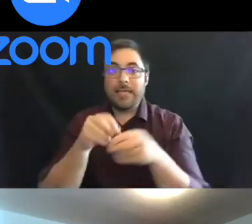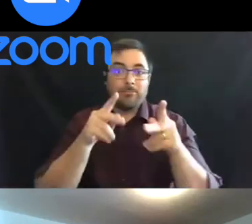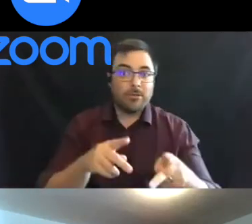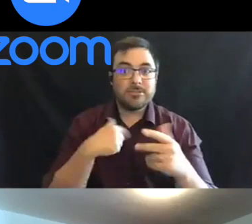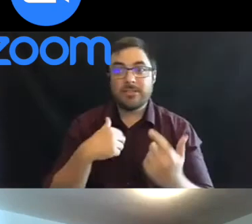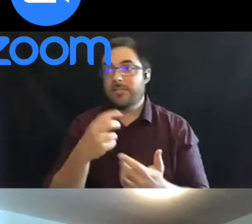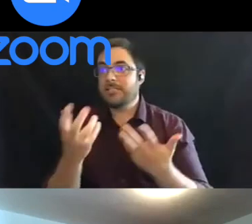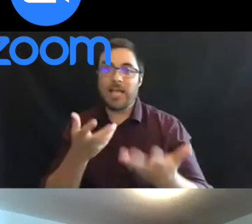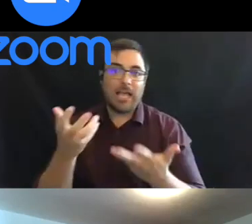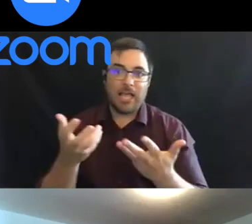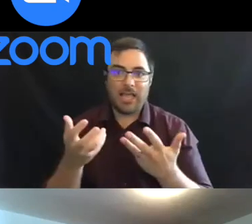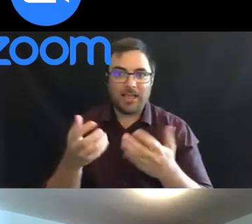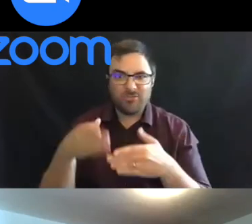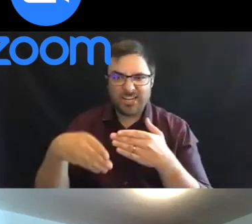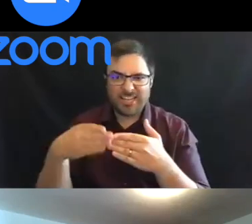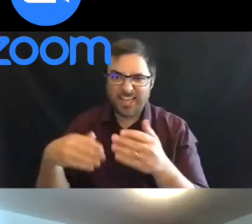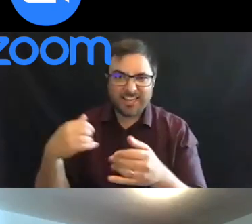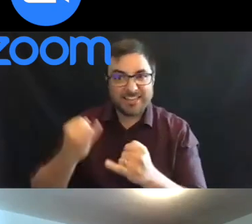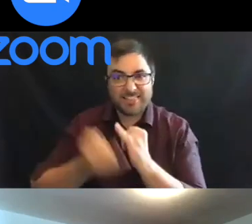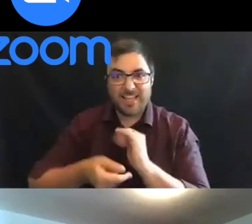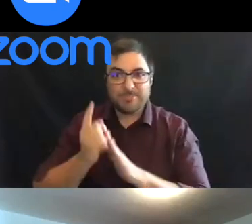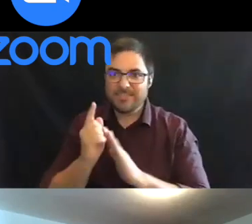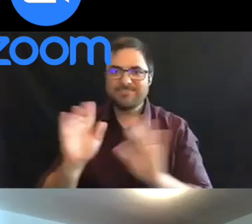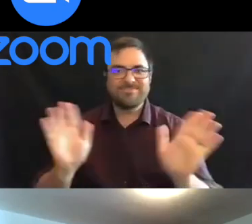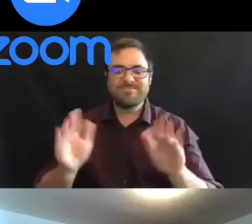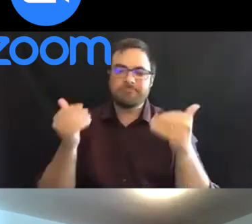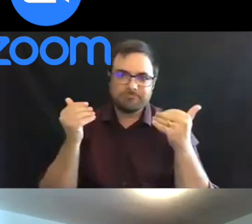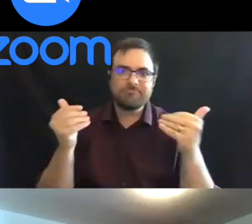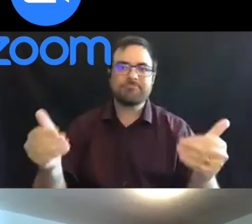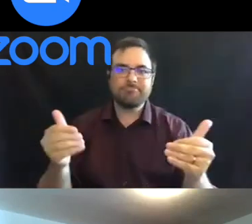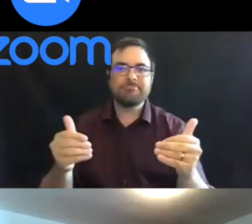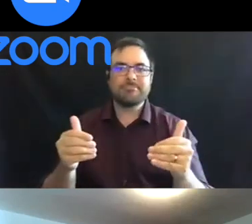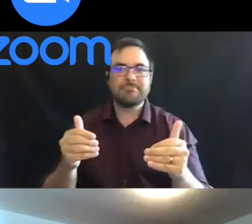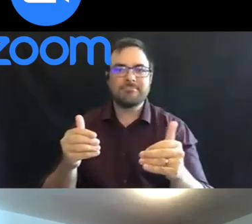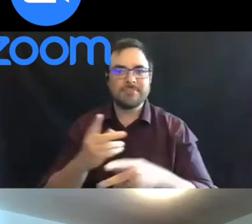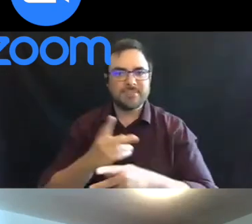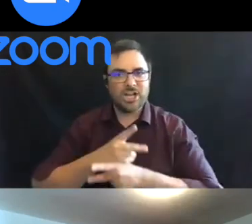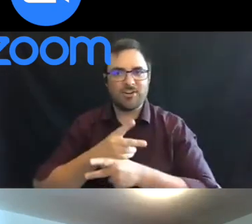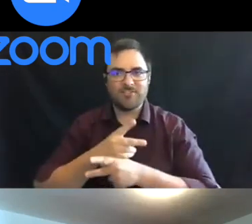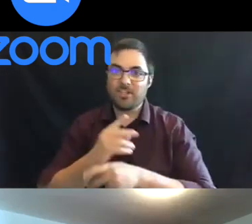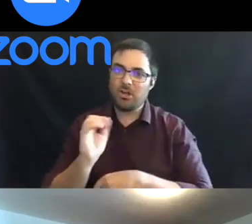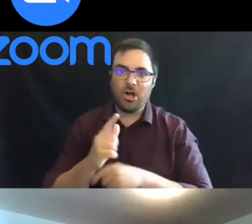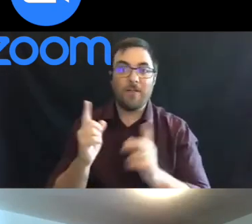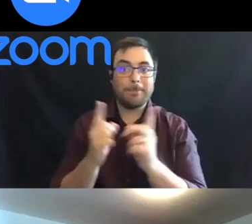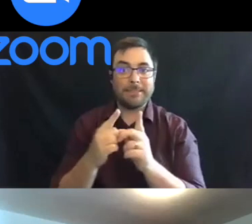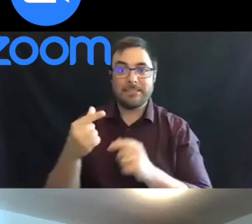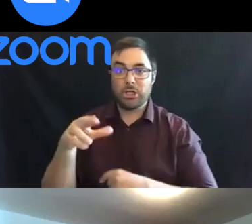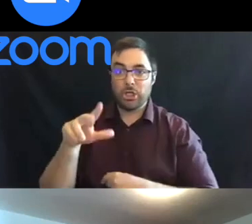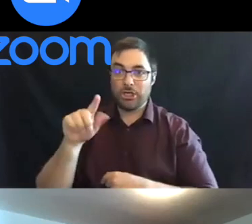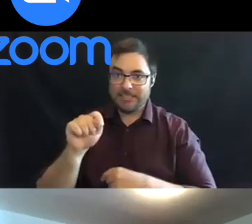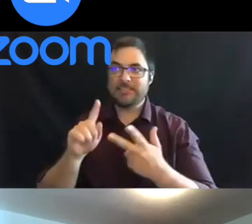the end, so we are going forward cautiously. So all of the meet and greets that Elizabeth and her team